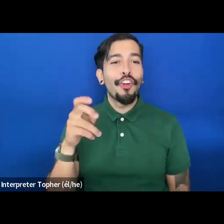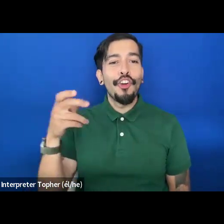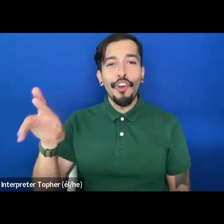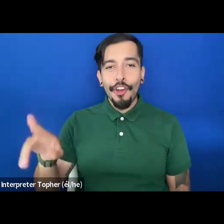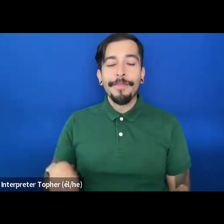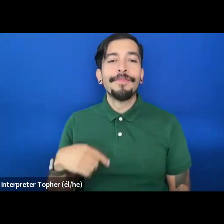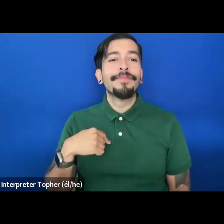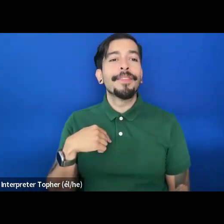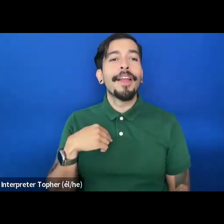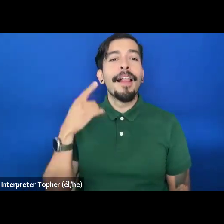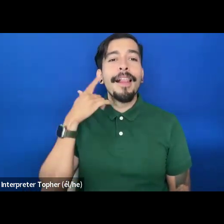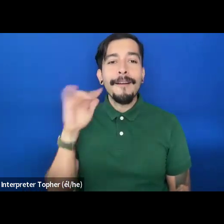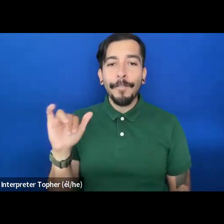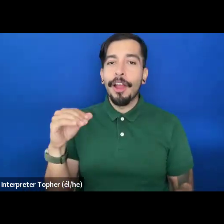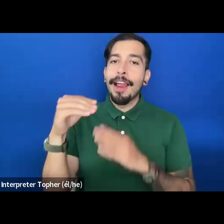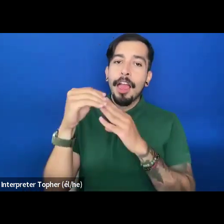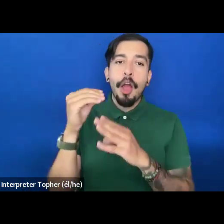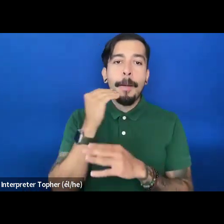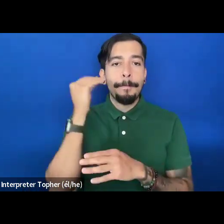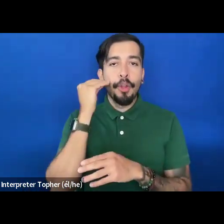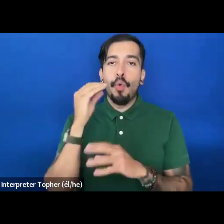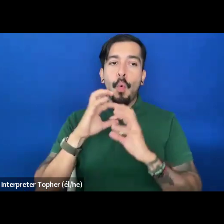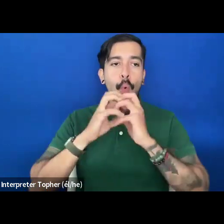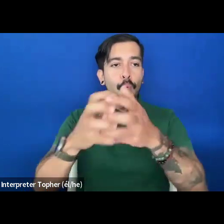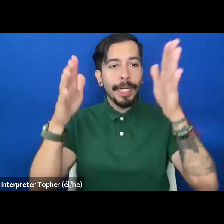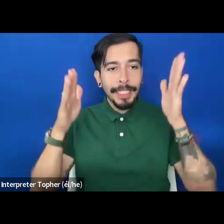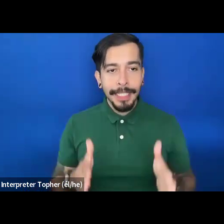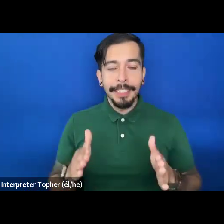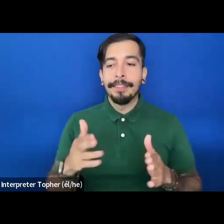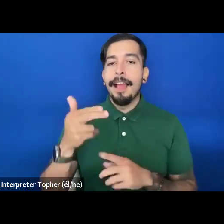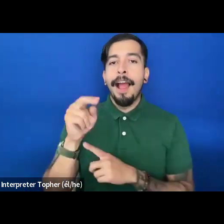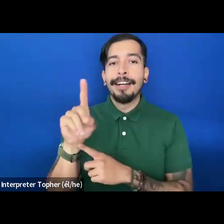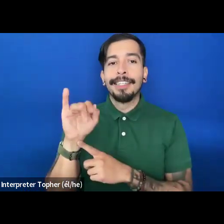The Domestic Employers Network. I am myself, uh, also a disabled employer